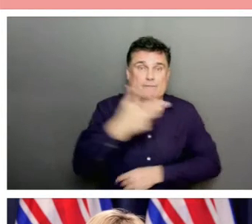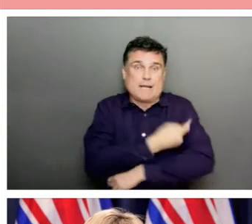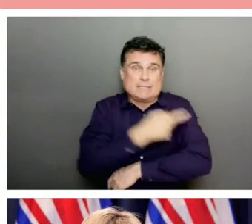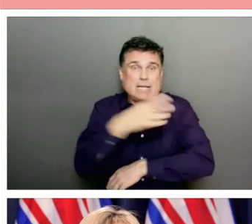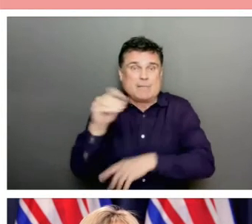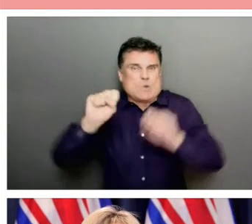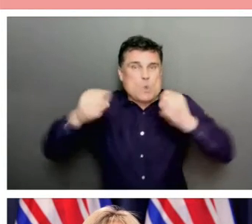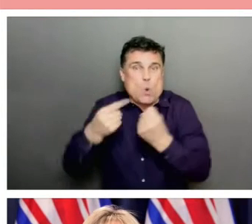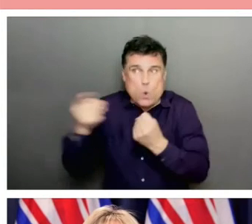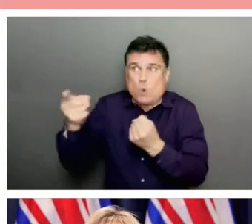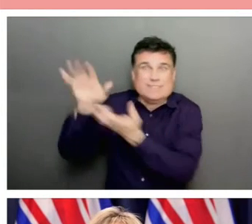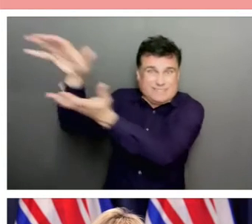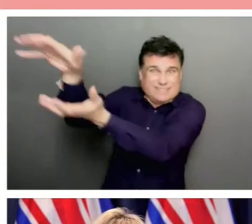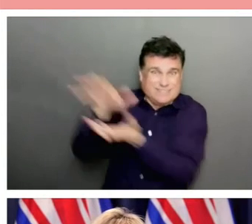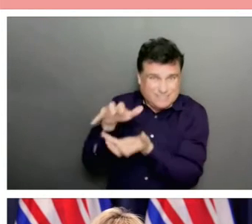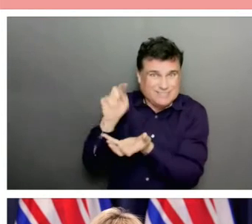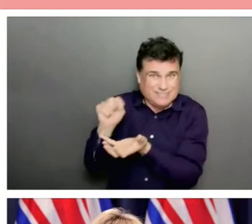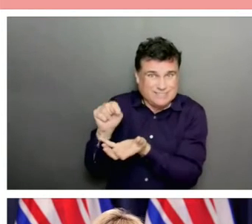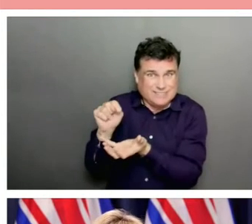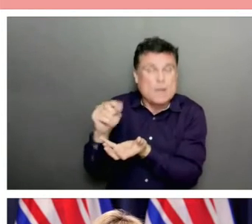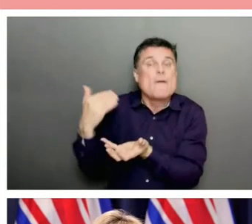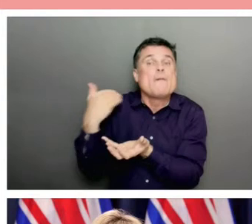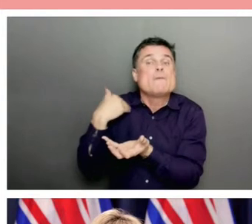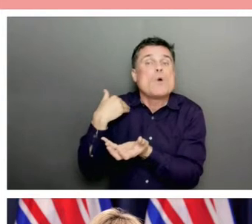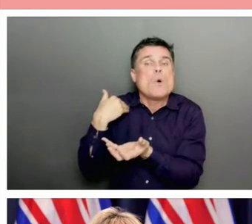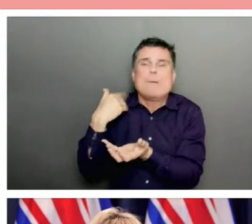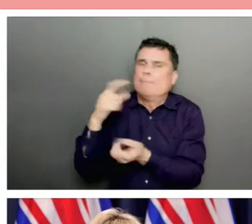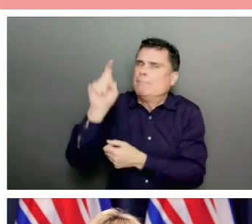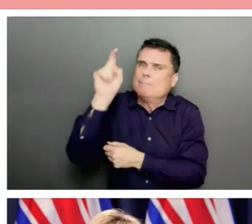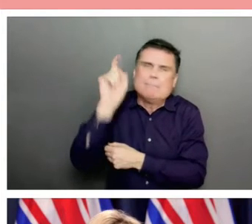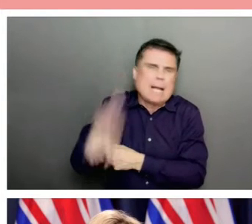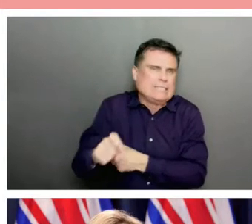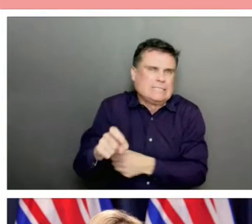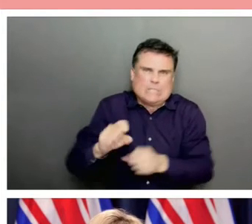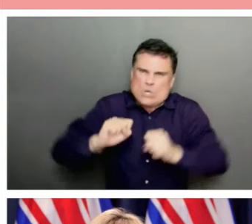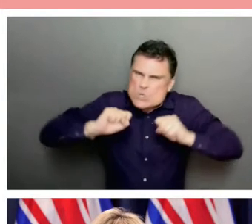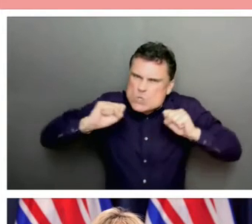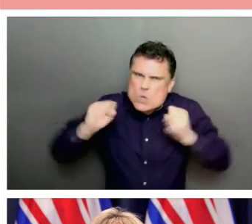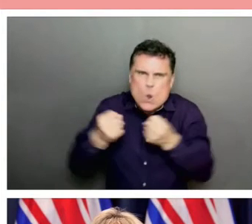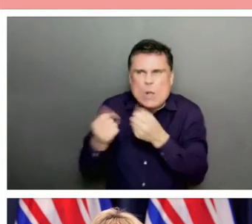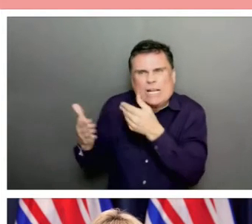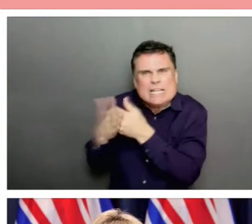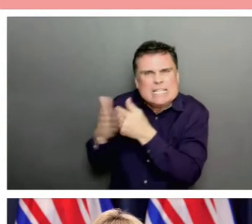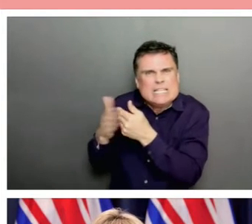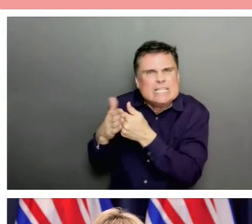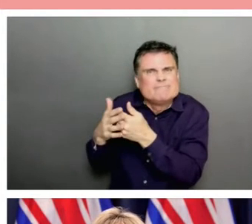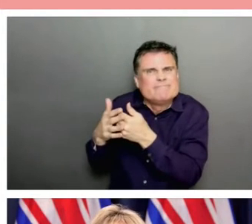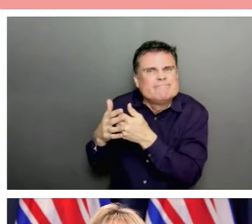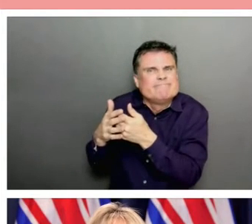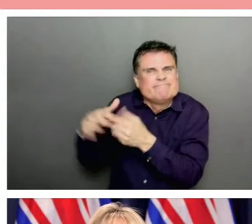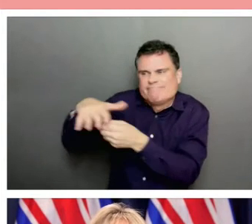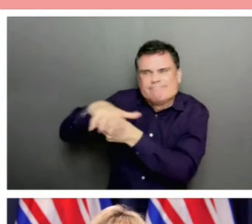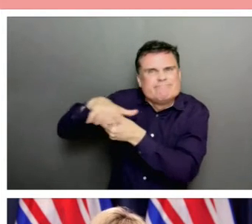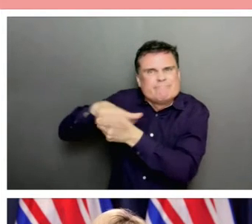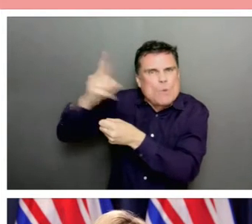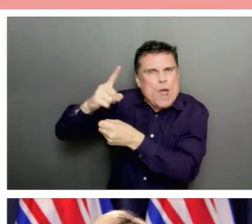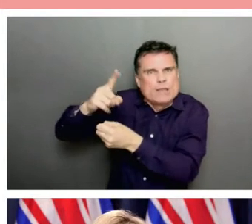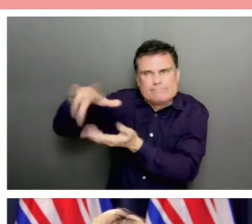arrival and from there to administration. We've now got the go-ahead from Pfizer to be able to move some of the